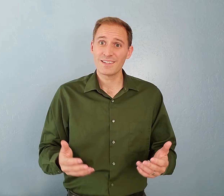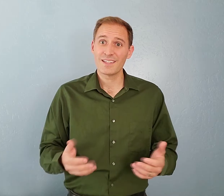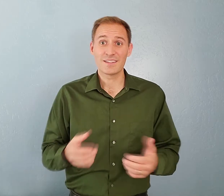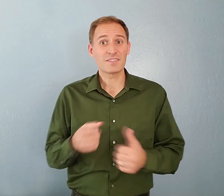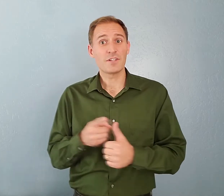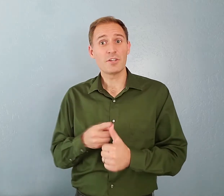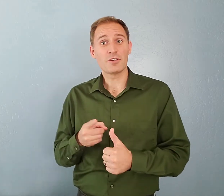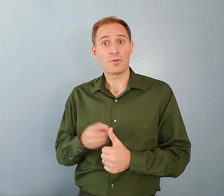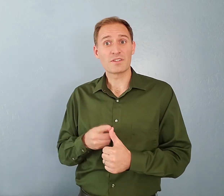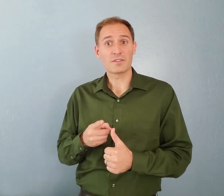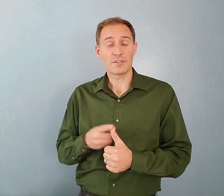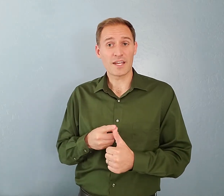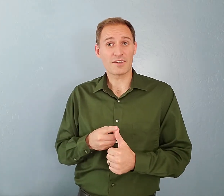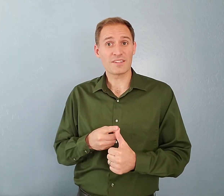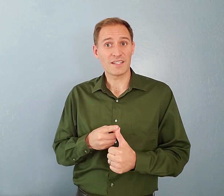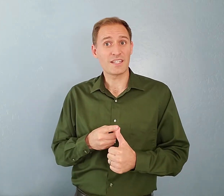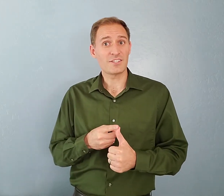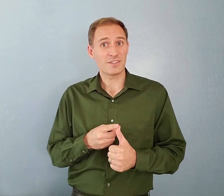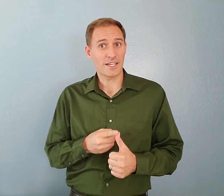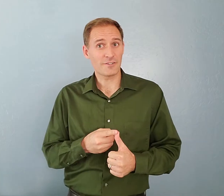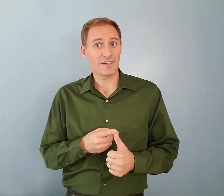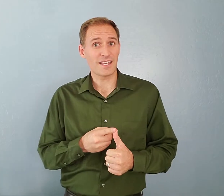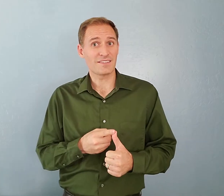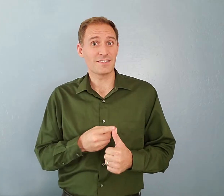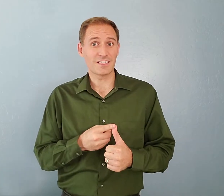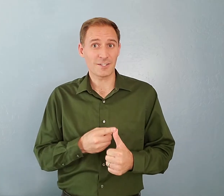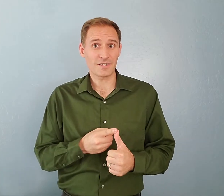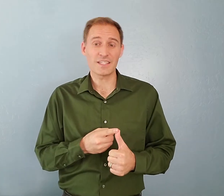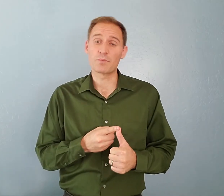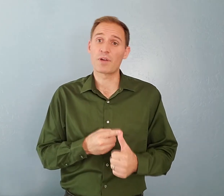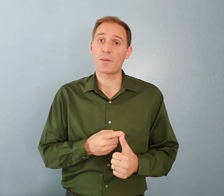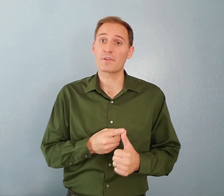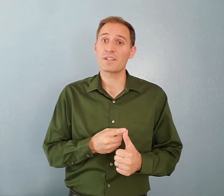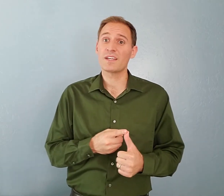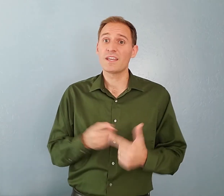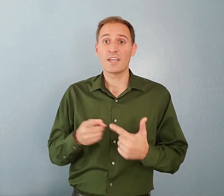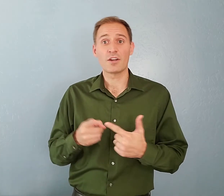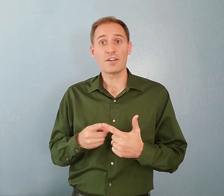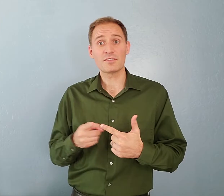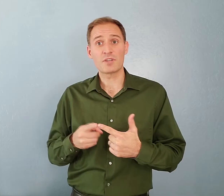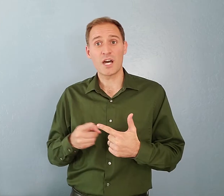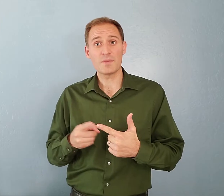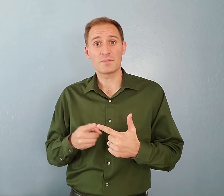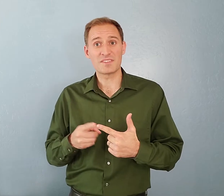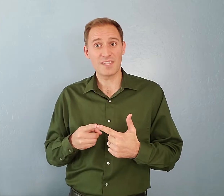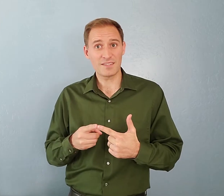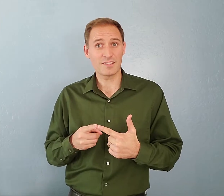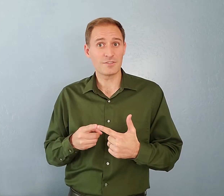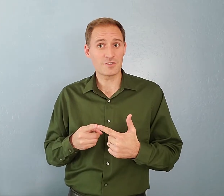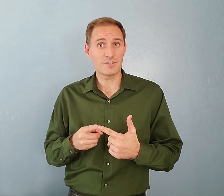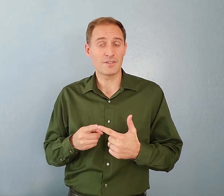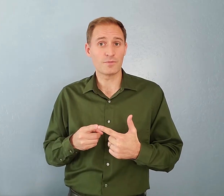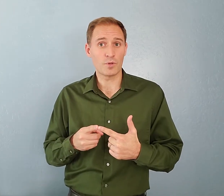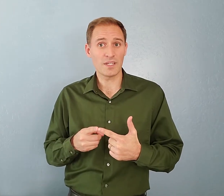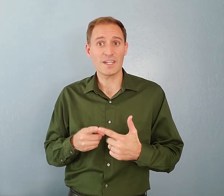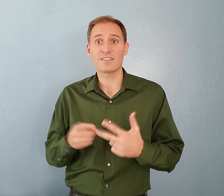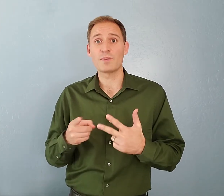In this video, you're going to learn how to sign each letter in ASL clearly and properly and also common mistakes that you should avoid, as well